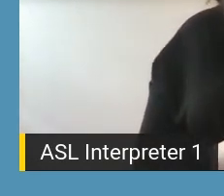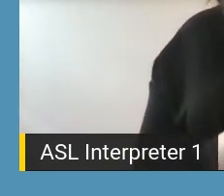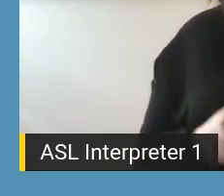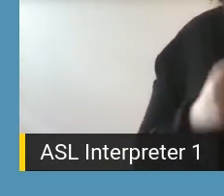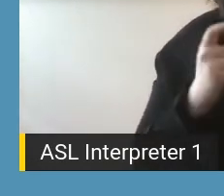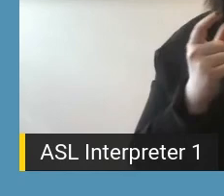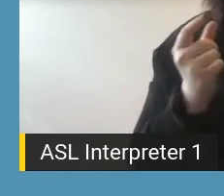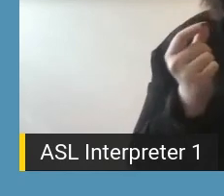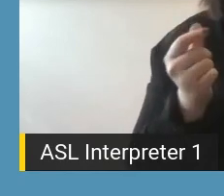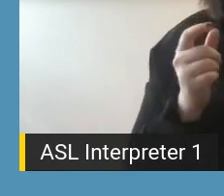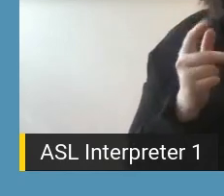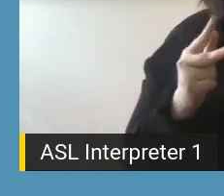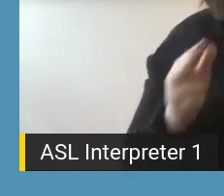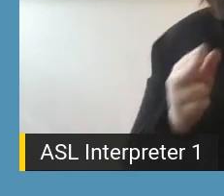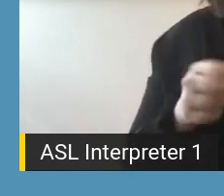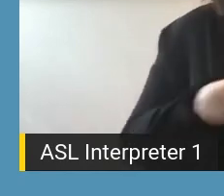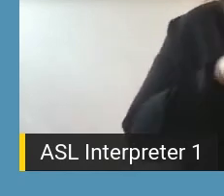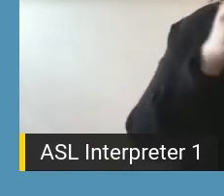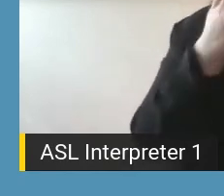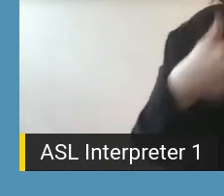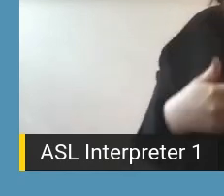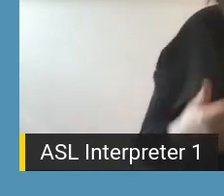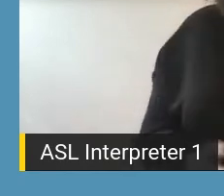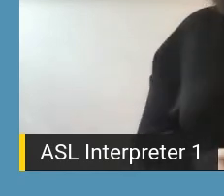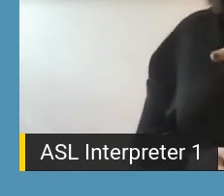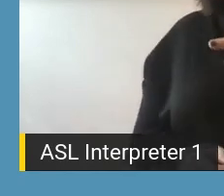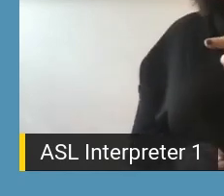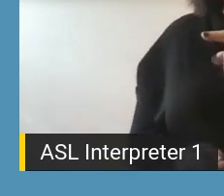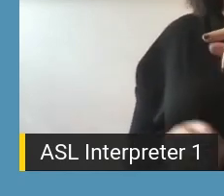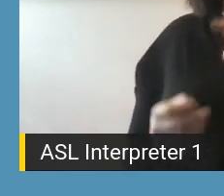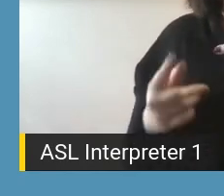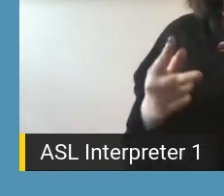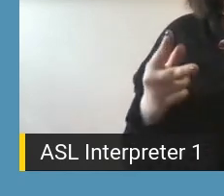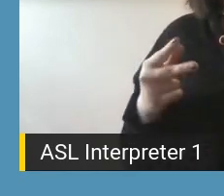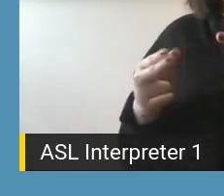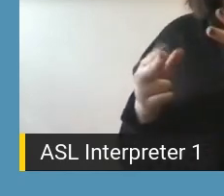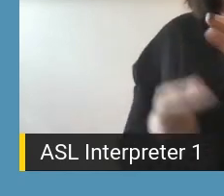So which is better in editing your workflow, editing the audio and then writing and recording